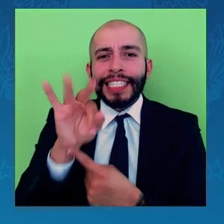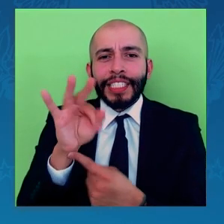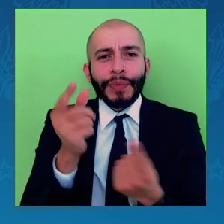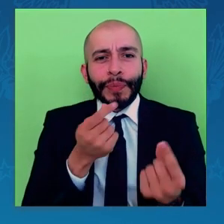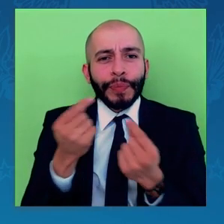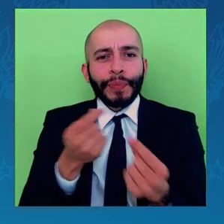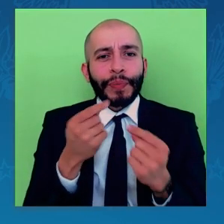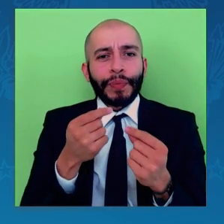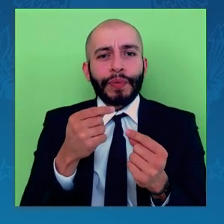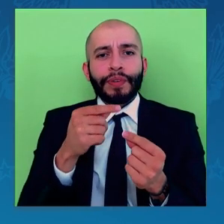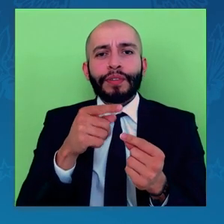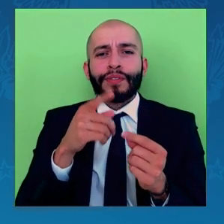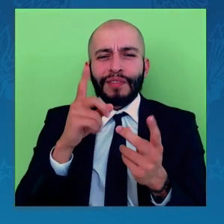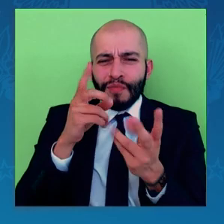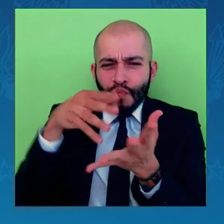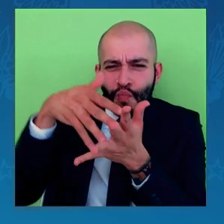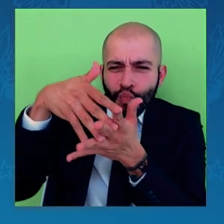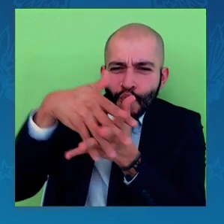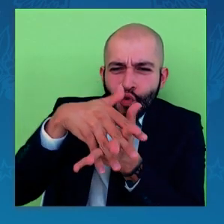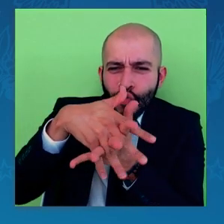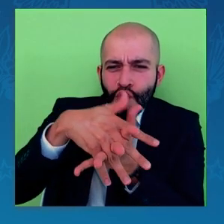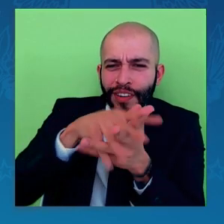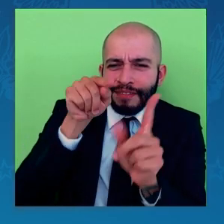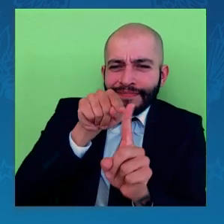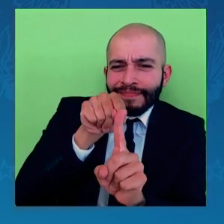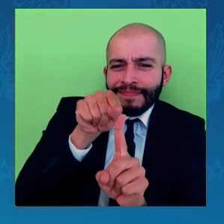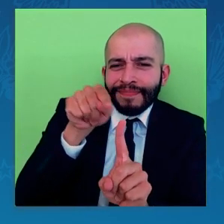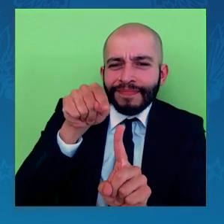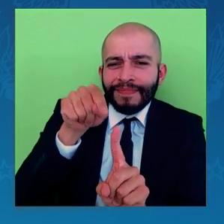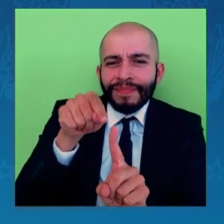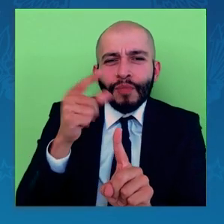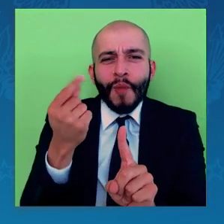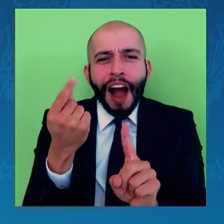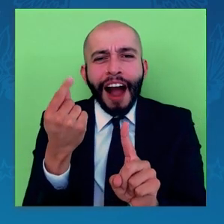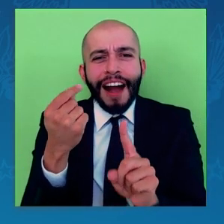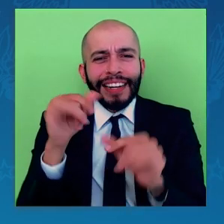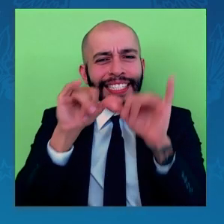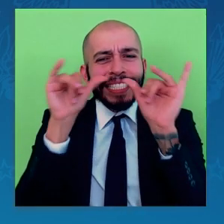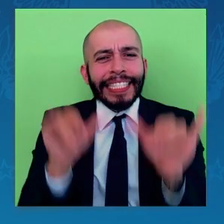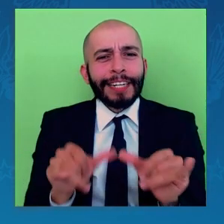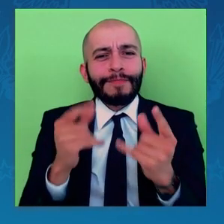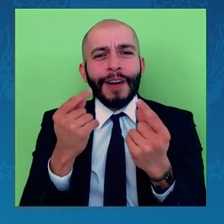in the health care system that we face. And earlier this month, in their final report,